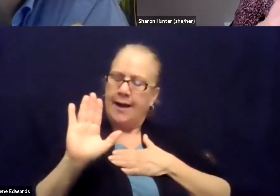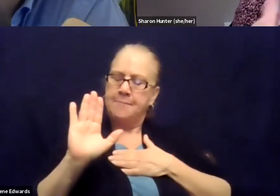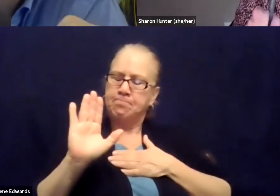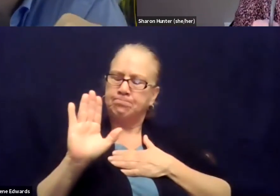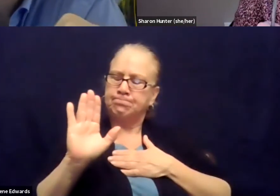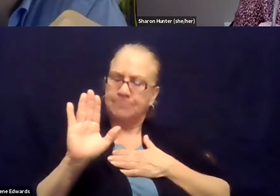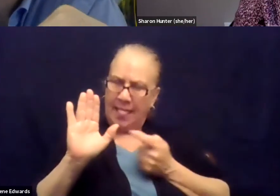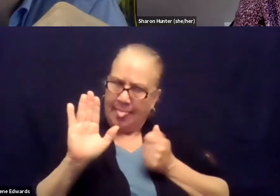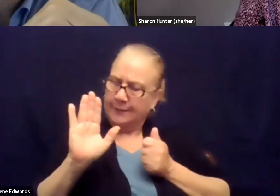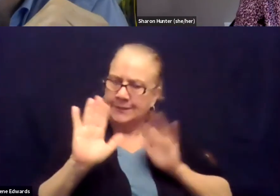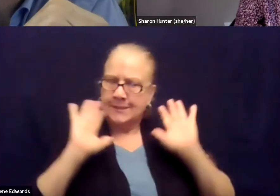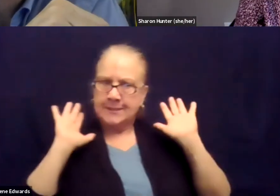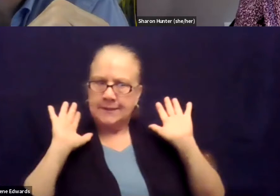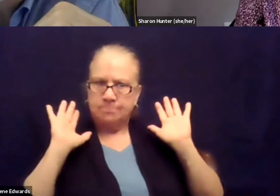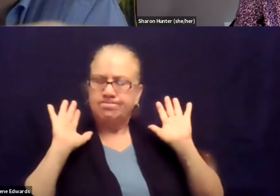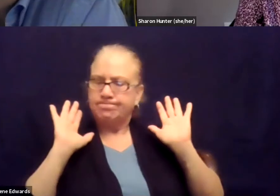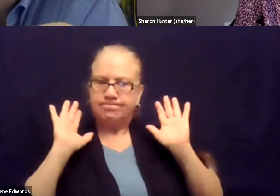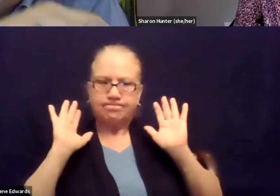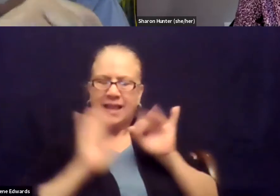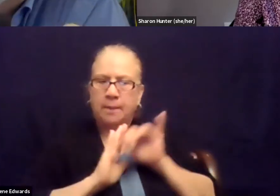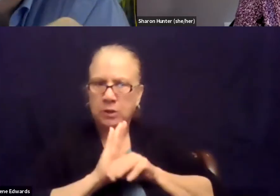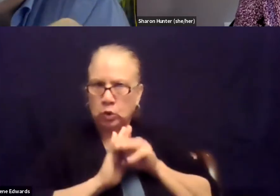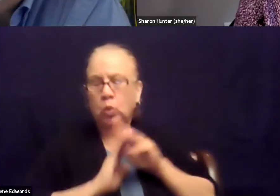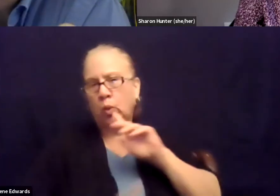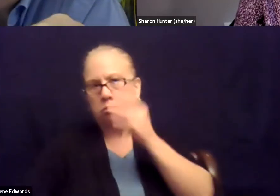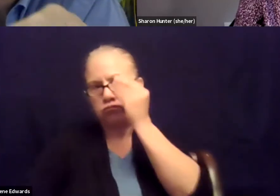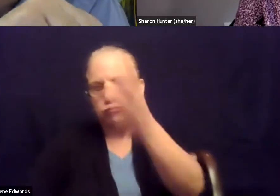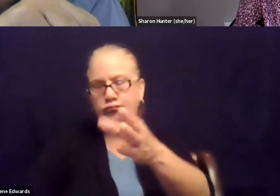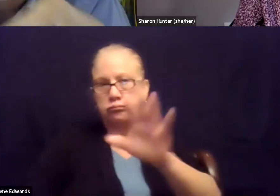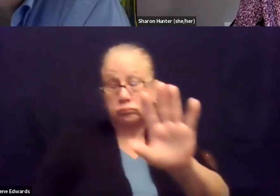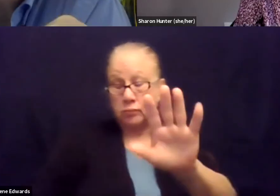premature. What do you think? -- It may be. But it's close.